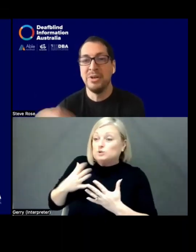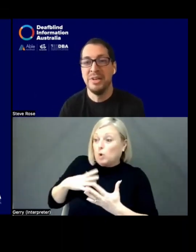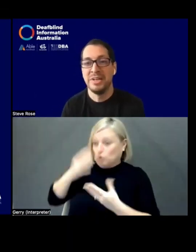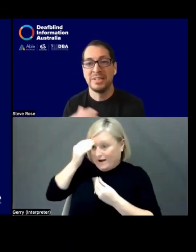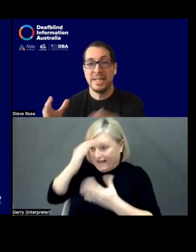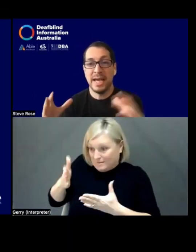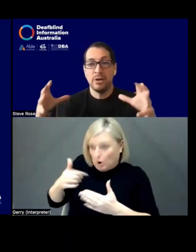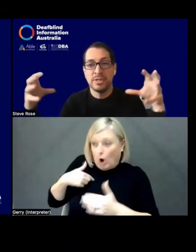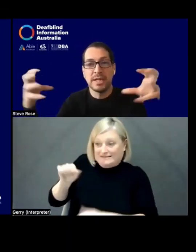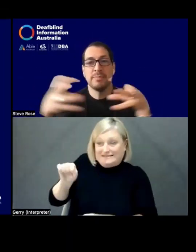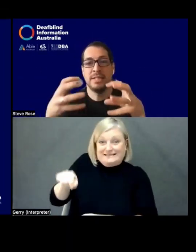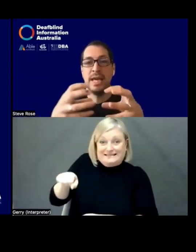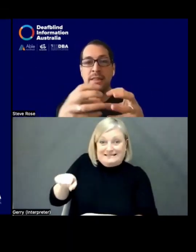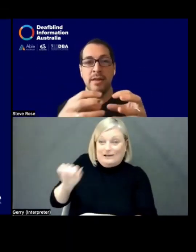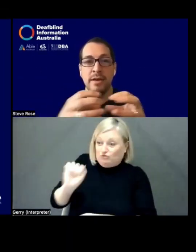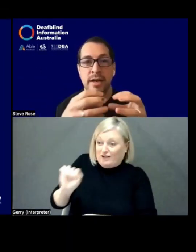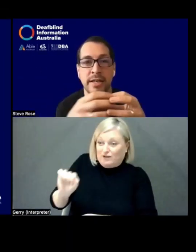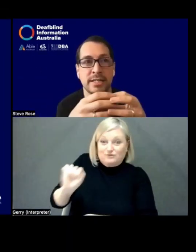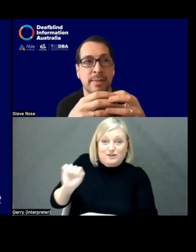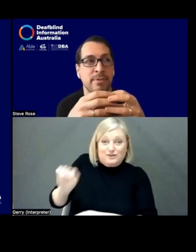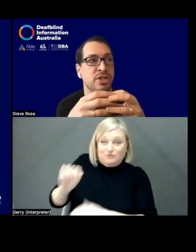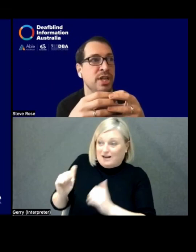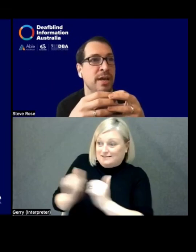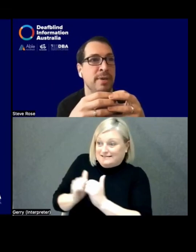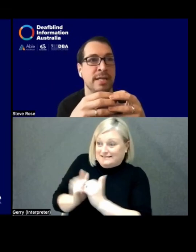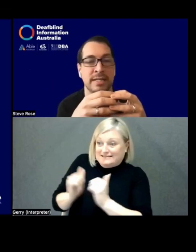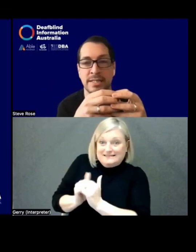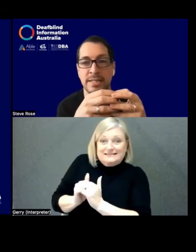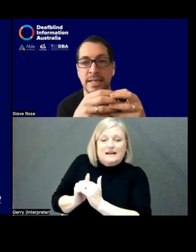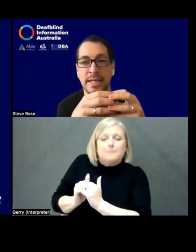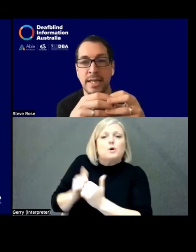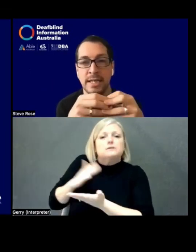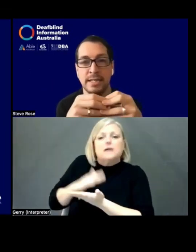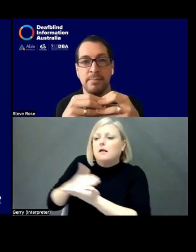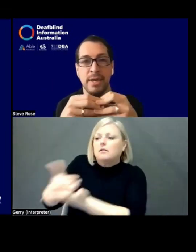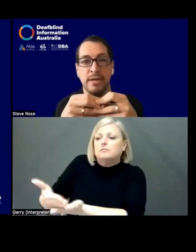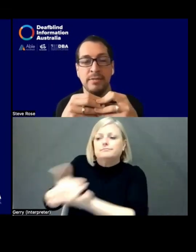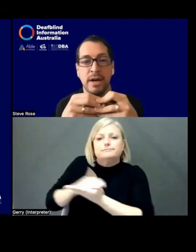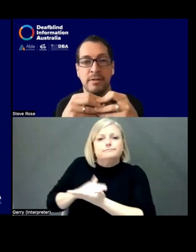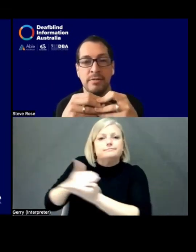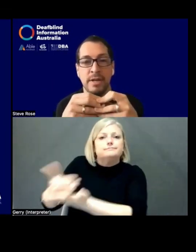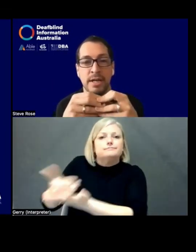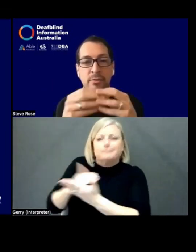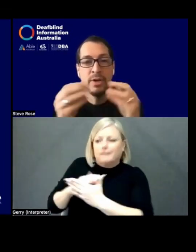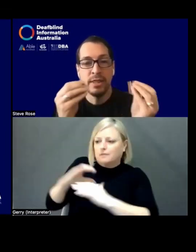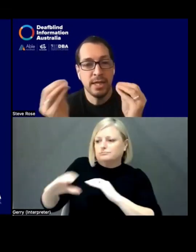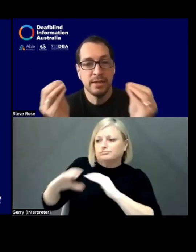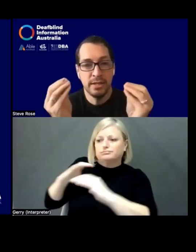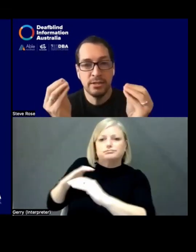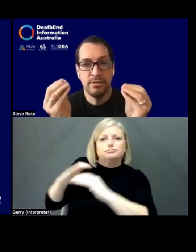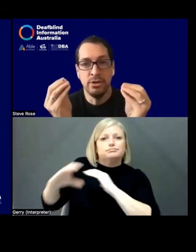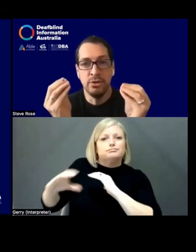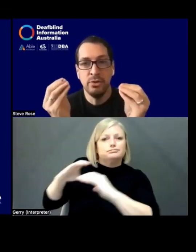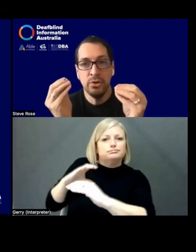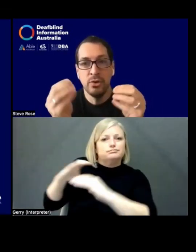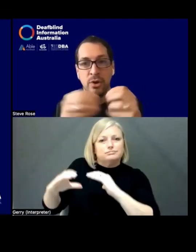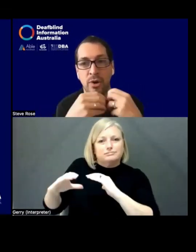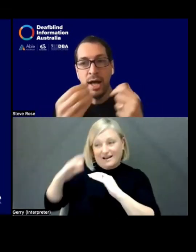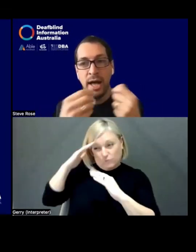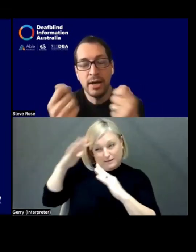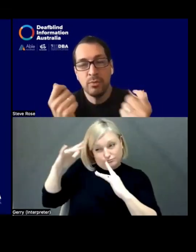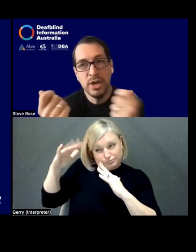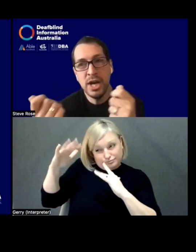because it helps us come together and establish shared meaning doesn't it? It's the bit of if we can think this through, how do